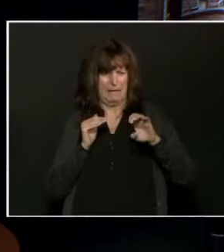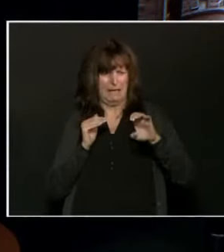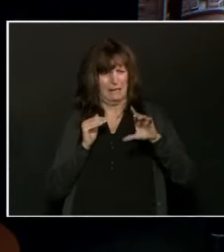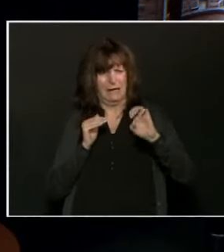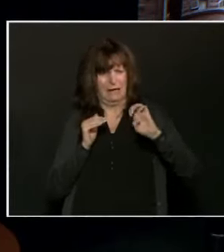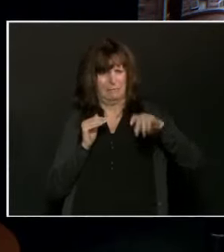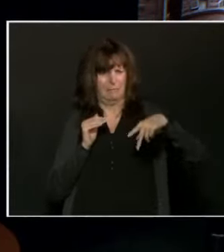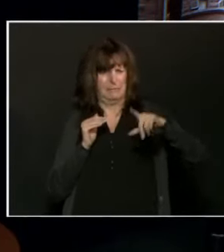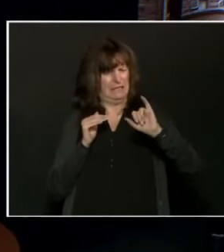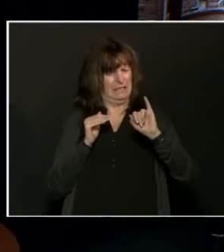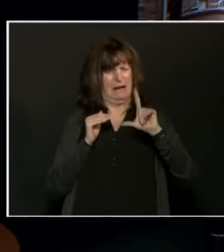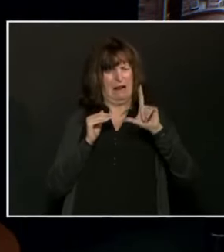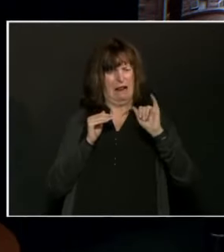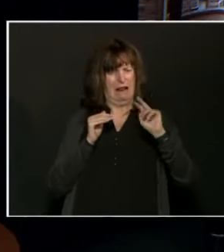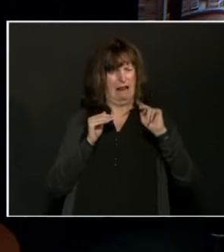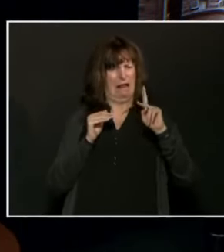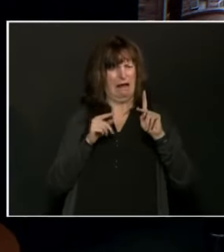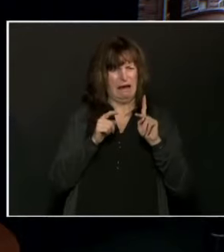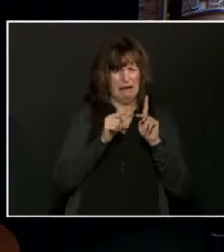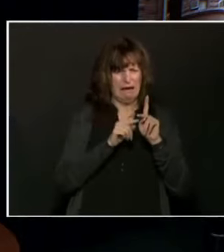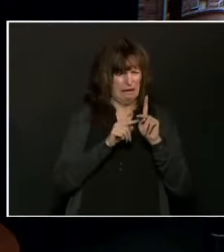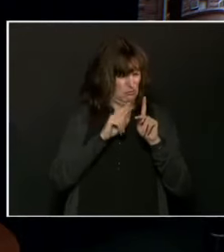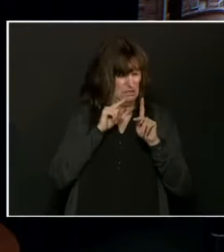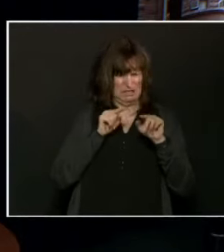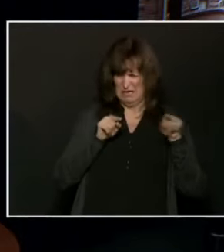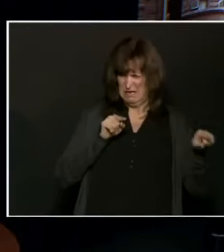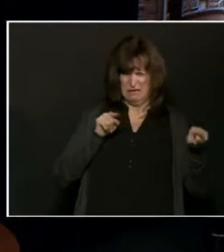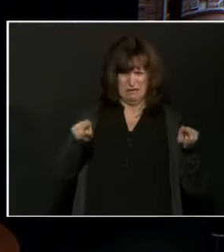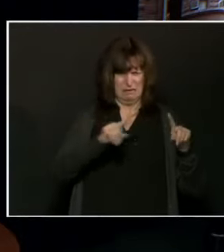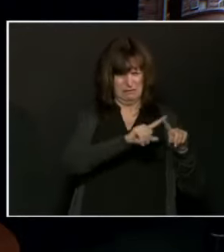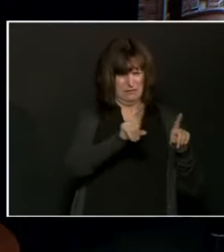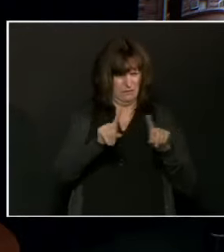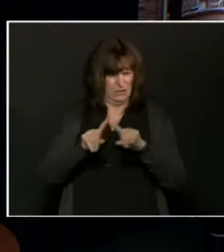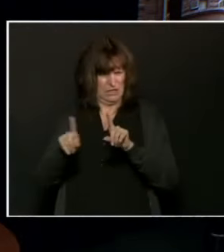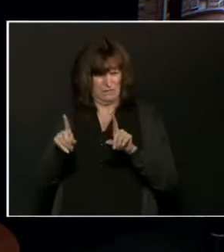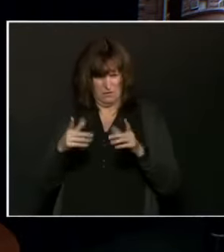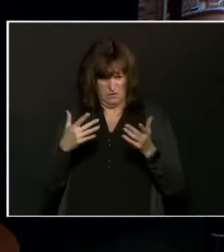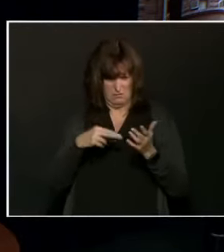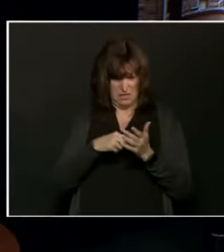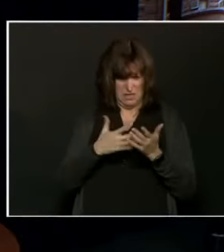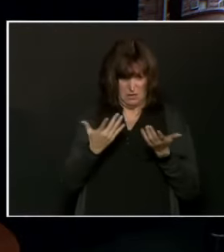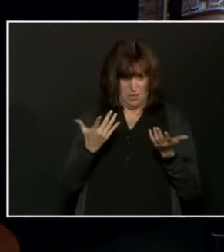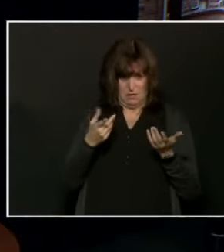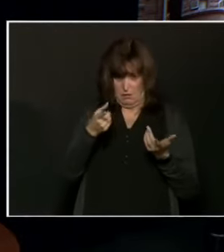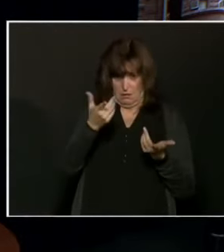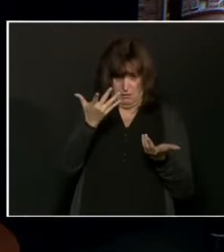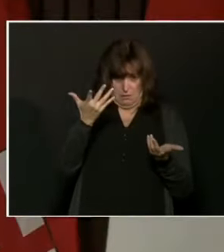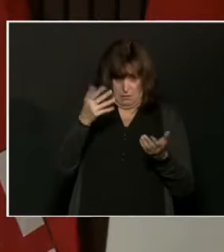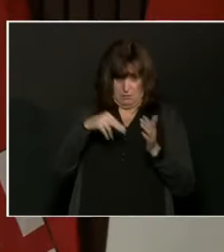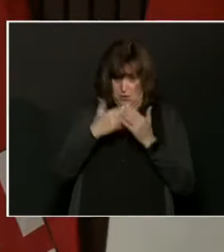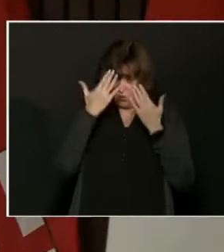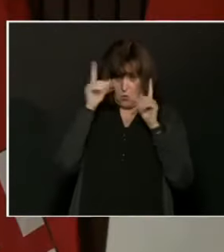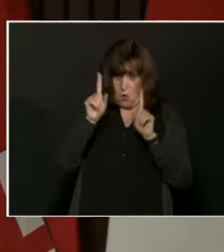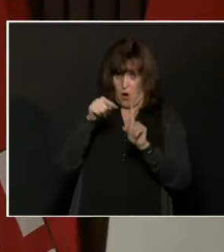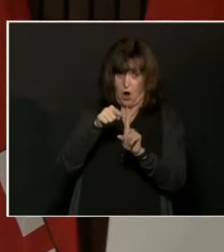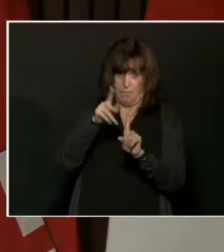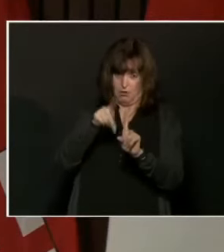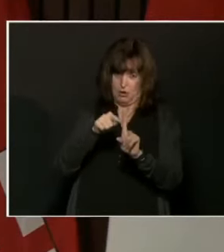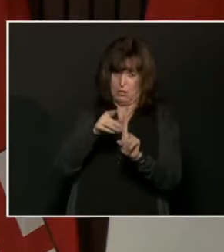THE FIGURE. WHAT IS THE DIFFERENCE BETWEEN KNOWING FOR RELATIONAL AND NO IN P. LINK.